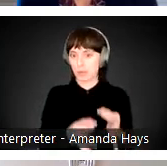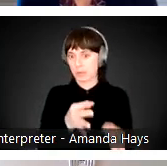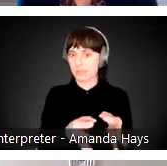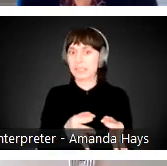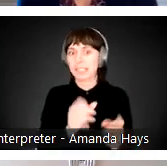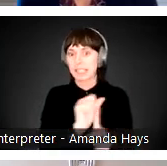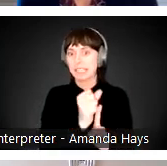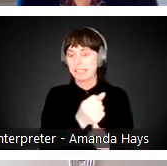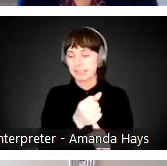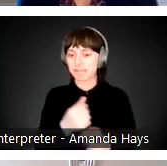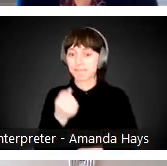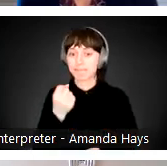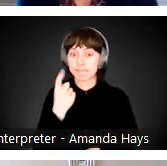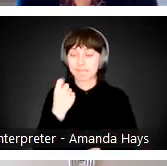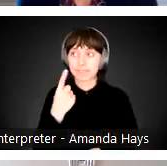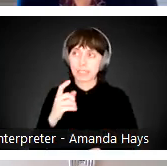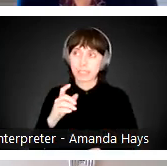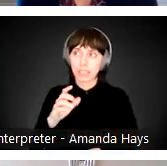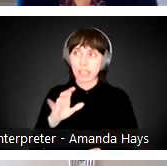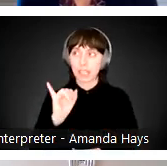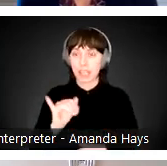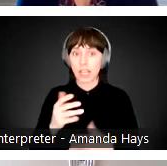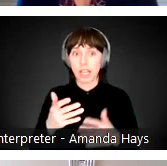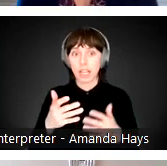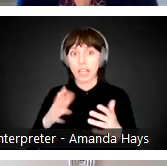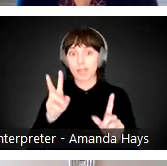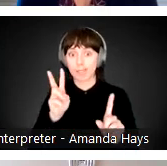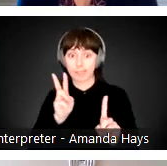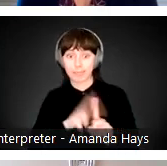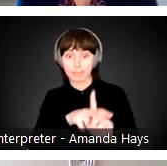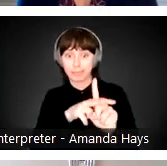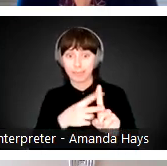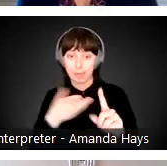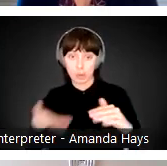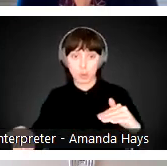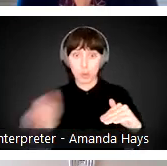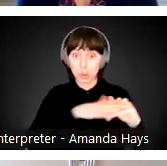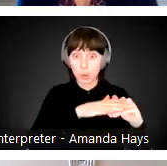log has gone up or down as a result of